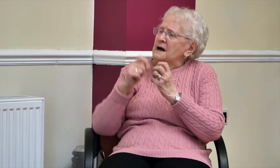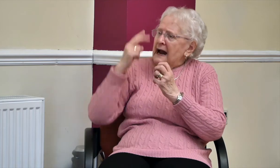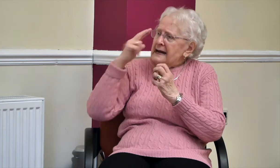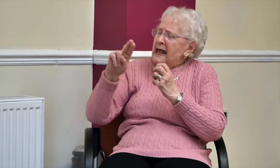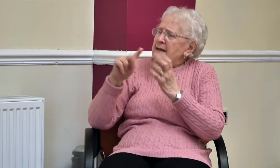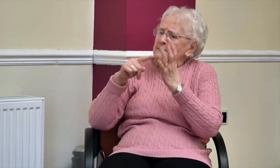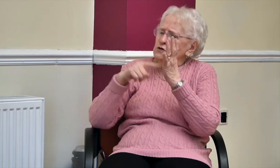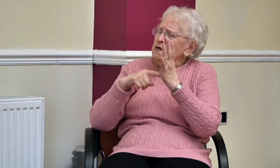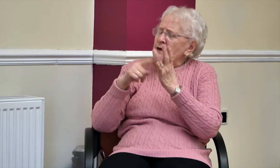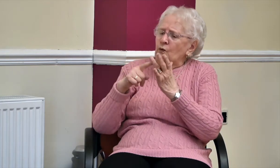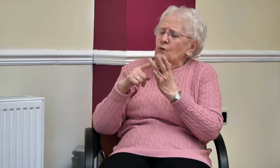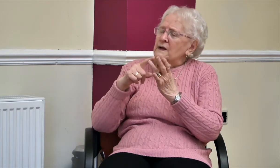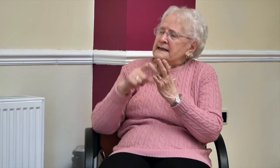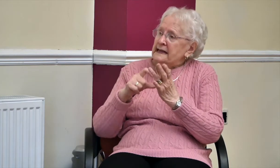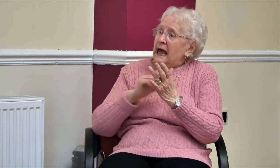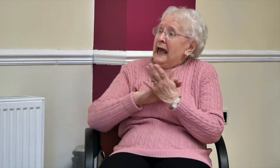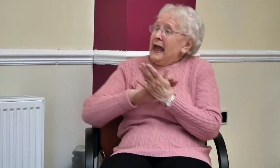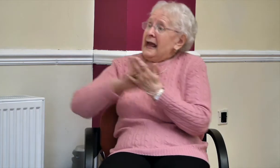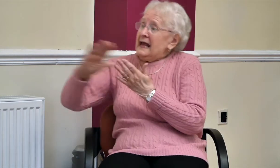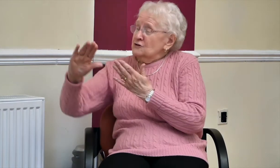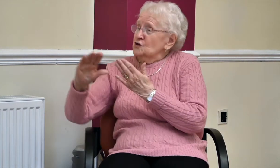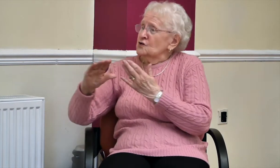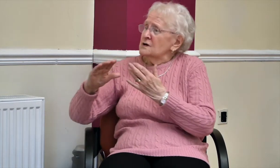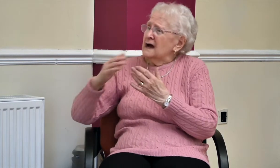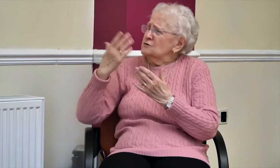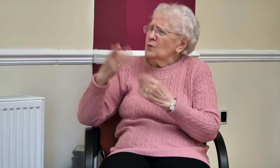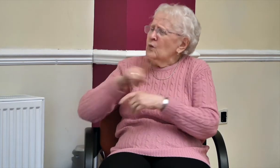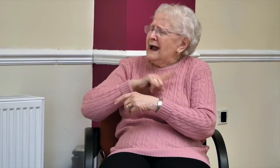It was called 'Toch' - I don't know why!